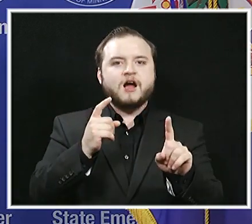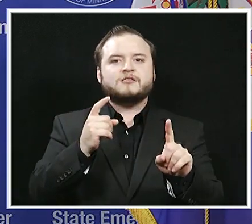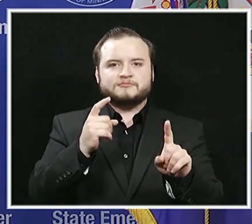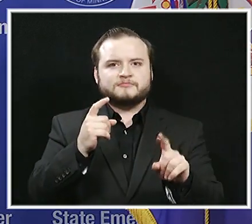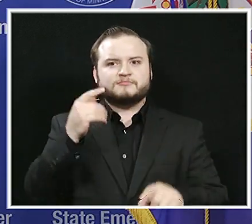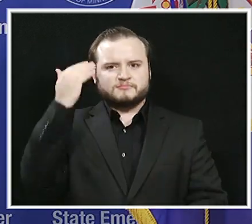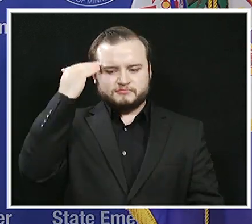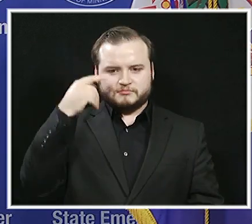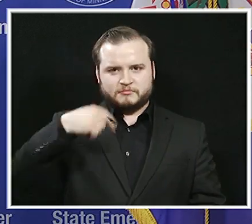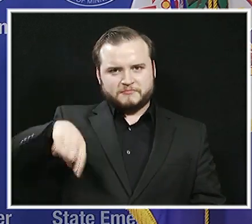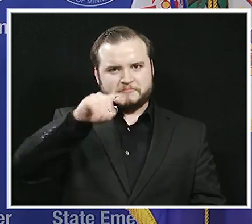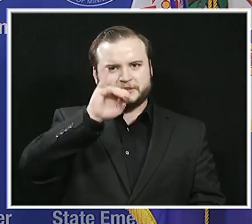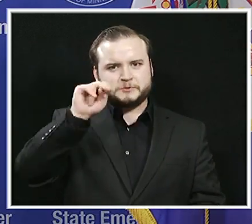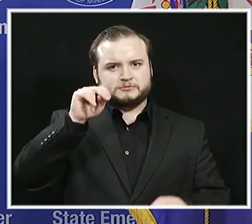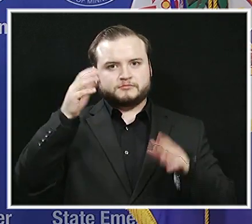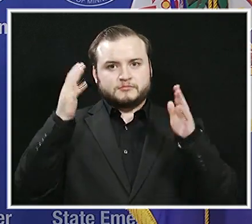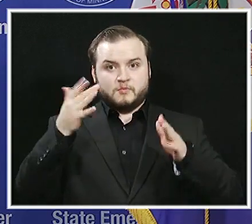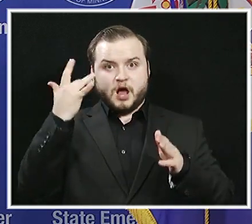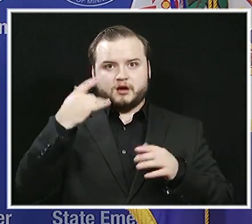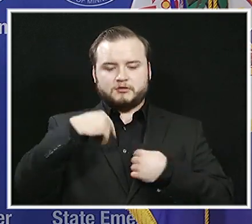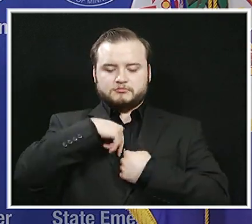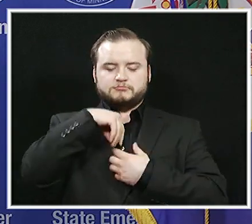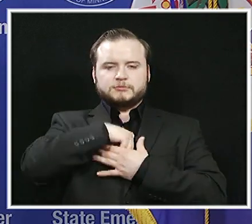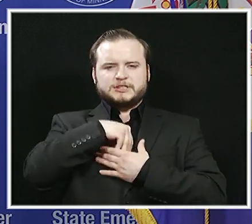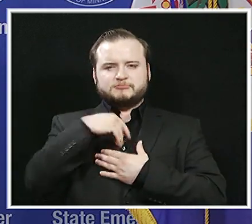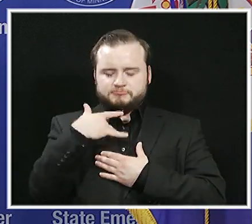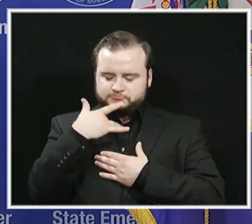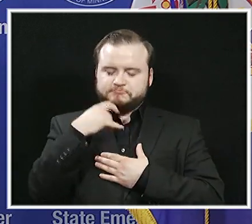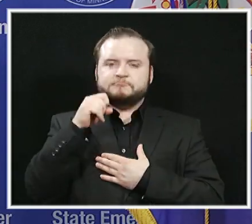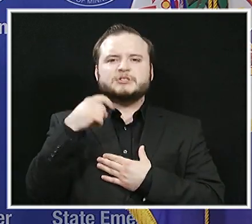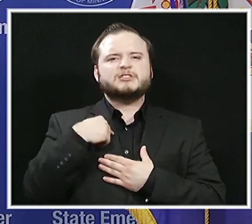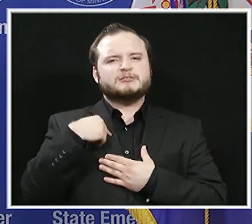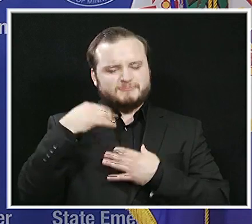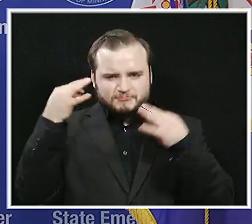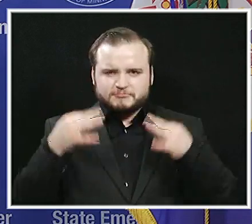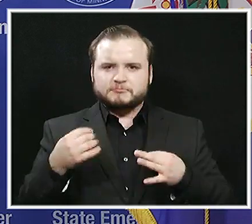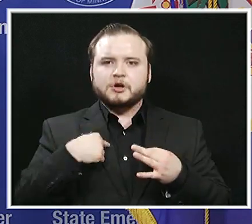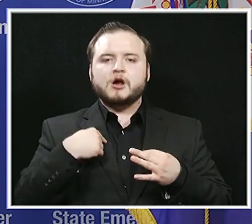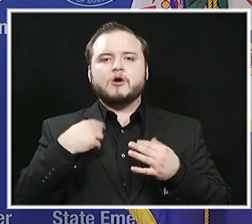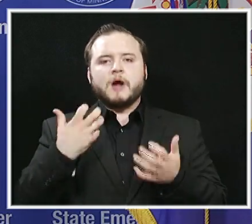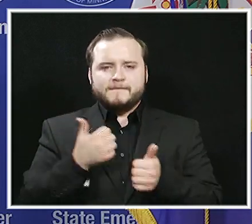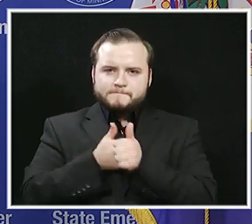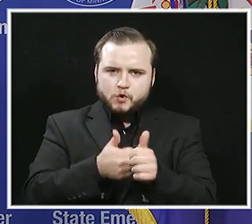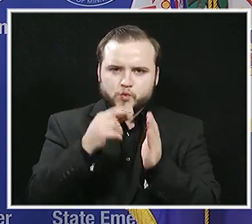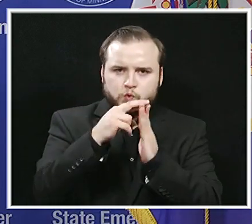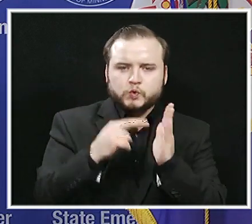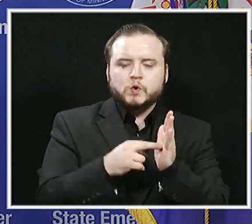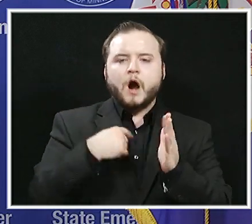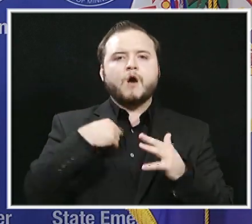at home orders, it is because people have chosen to do this because they recognize social distancing,